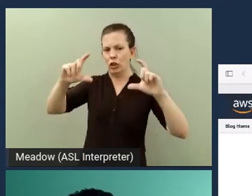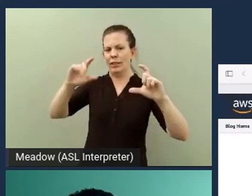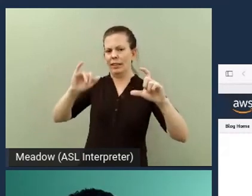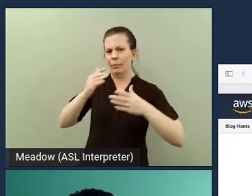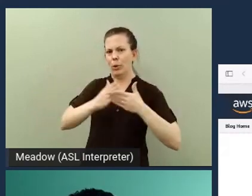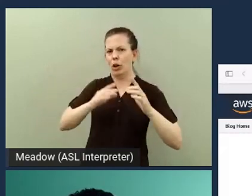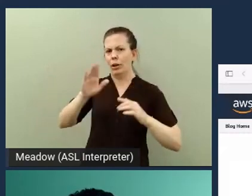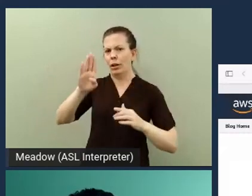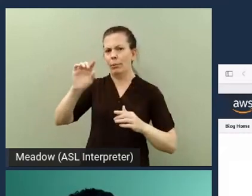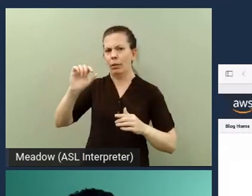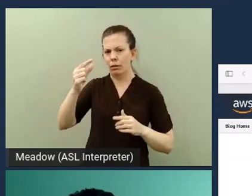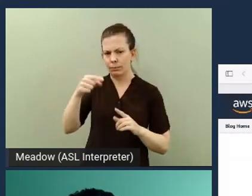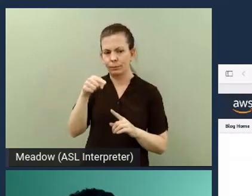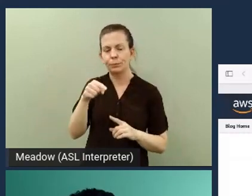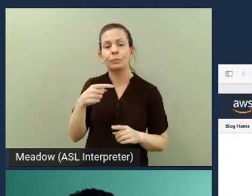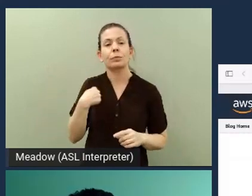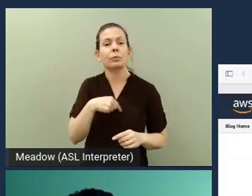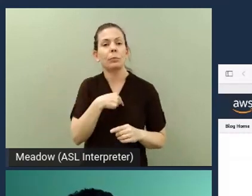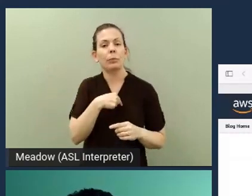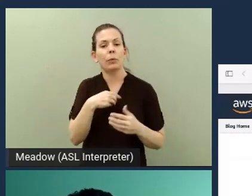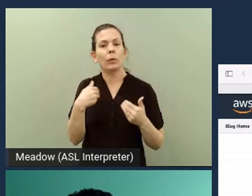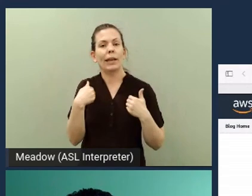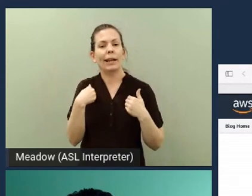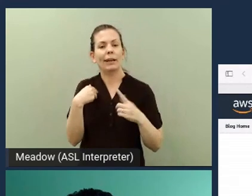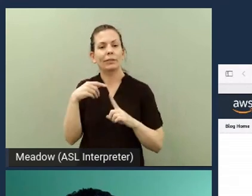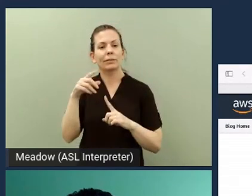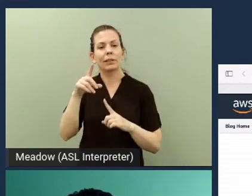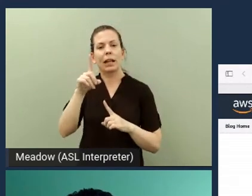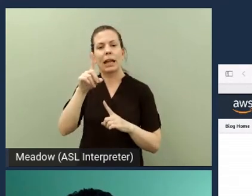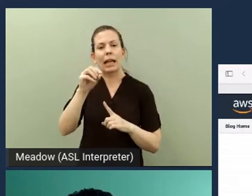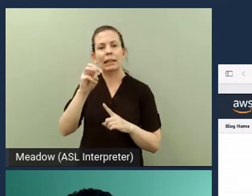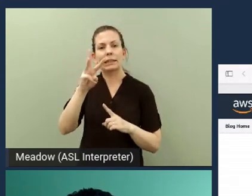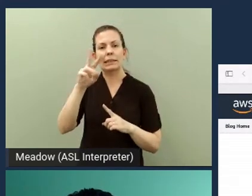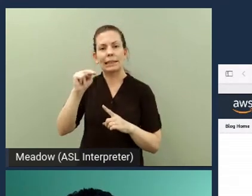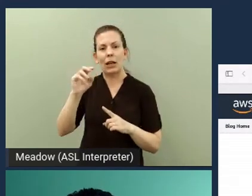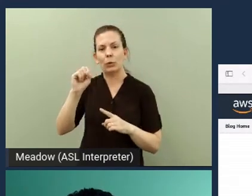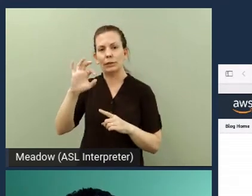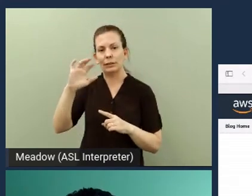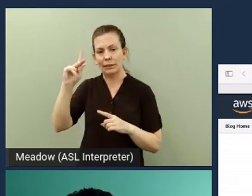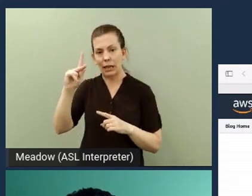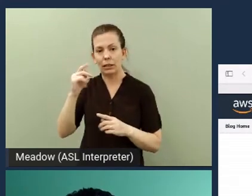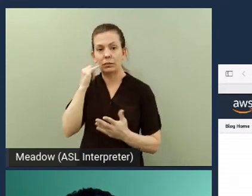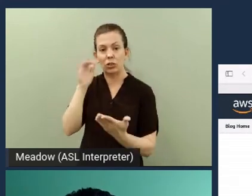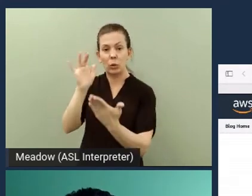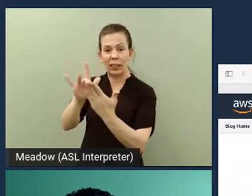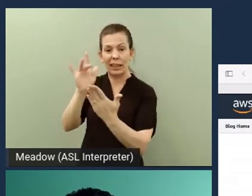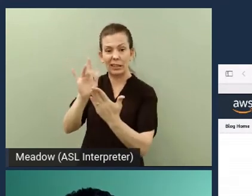we have a button called Launch Stack. If you click these buttons, you will be able